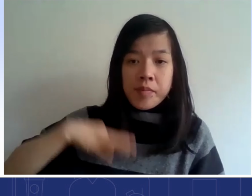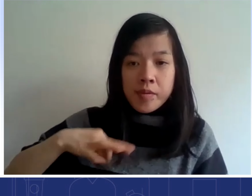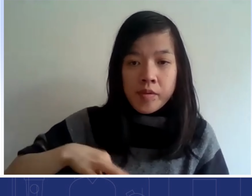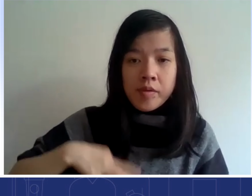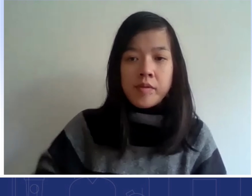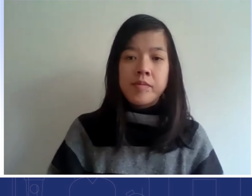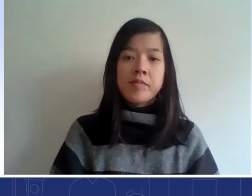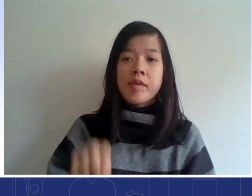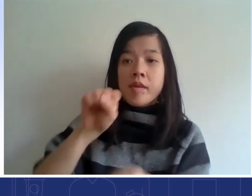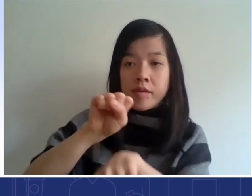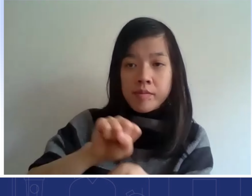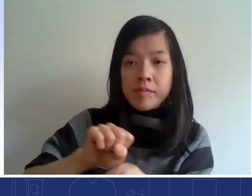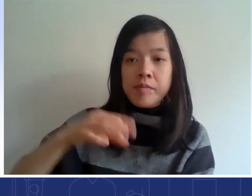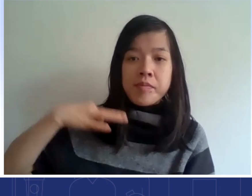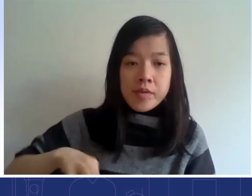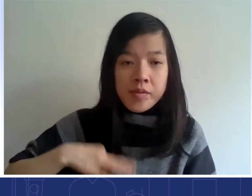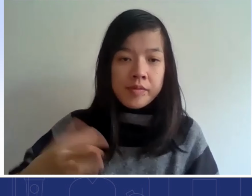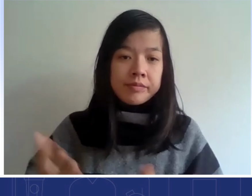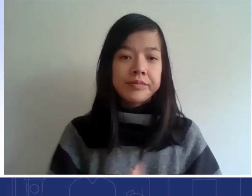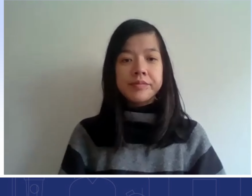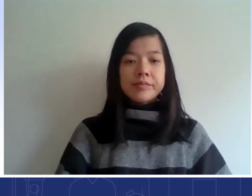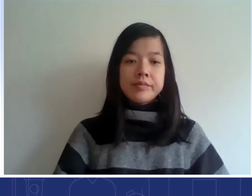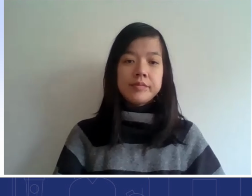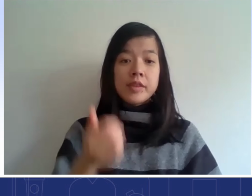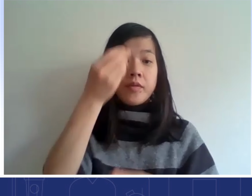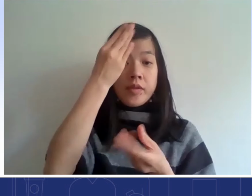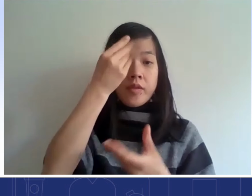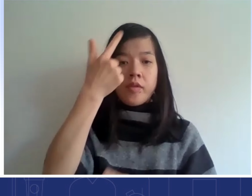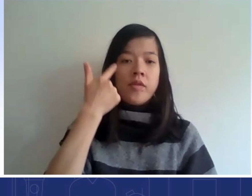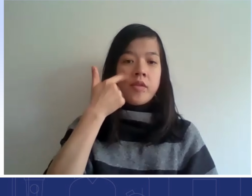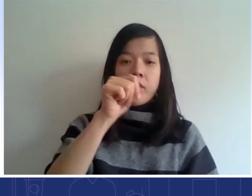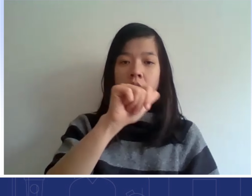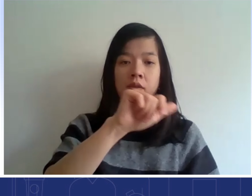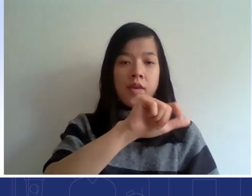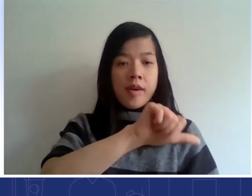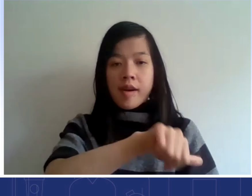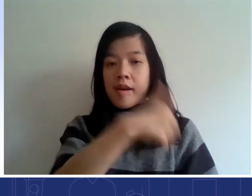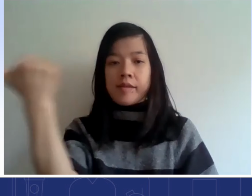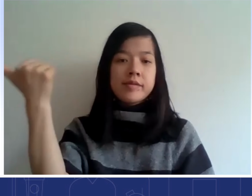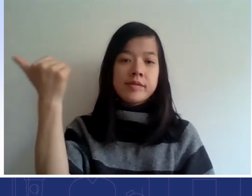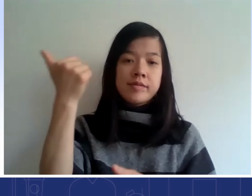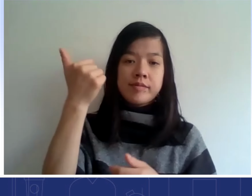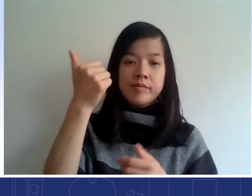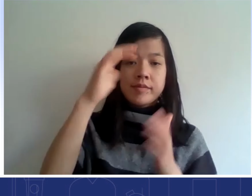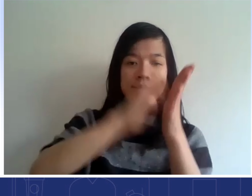such as, Social Security Benefits, and Employment Benefits. You will need information from any